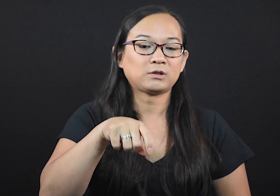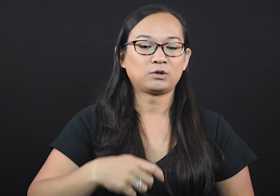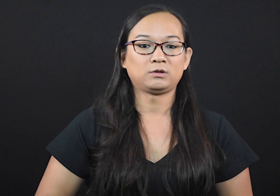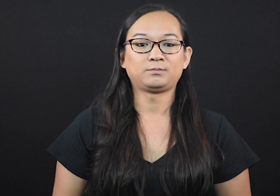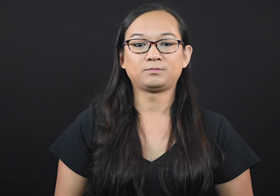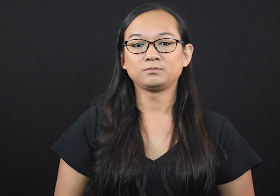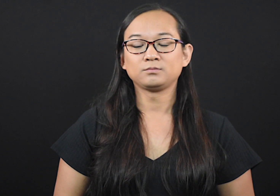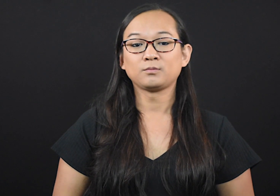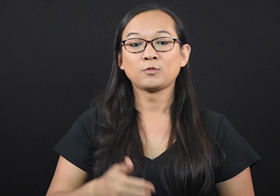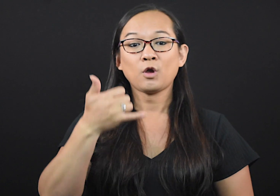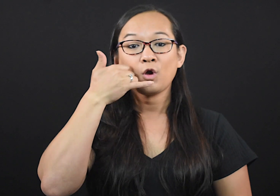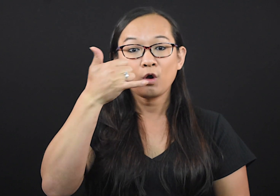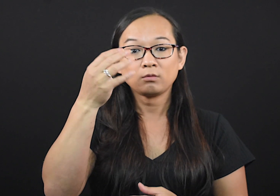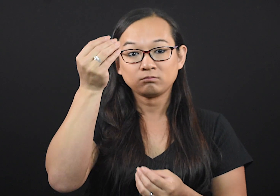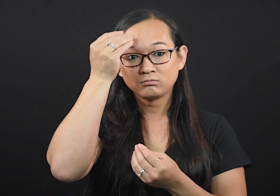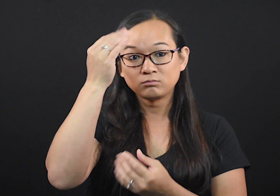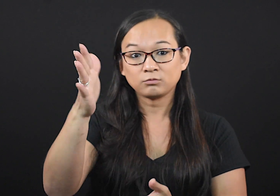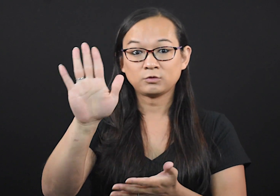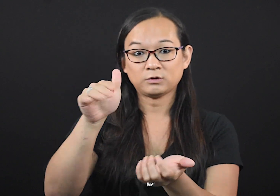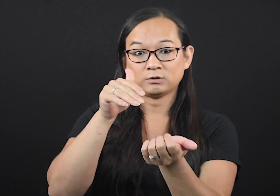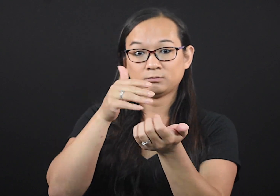necessary. Call and notify your